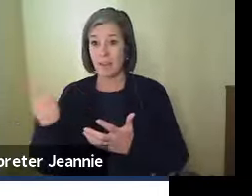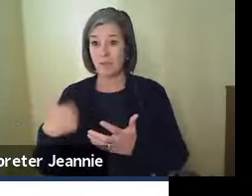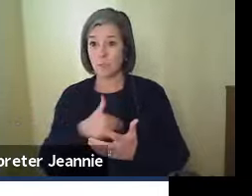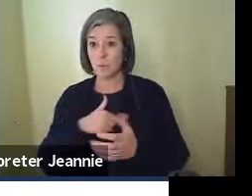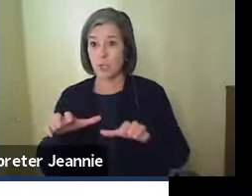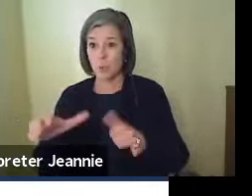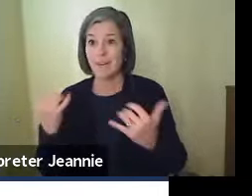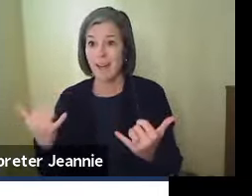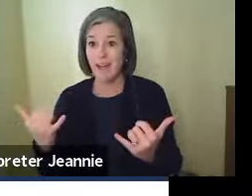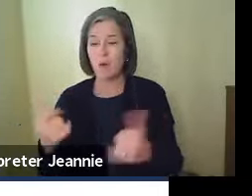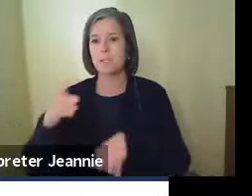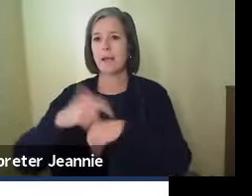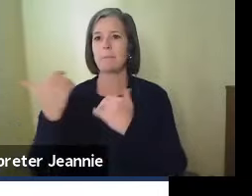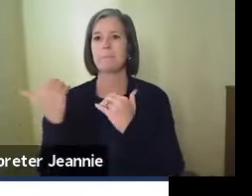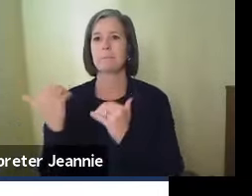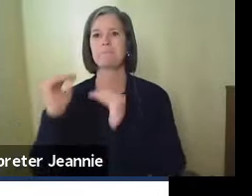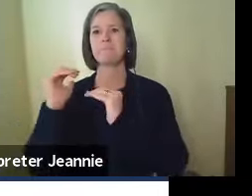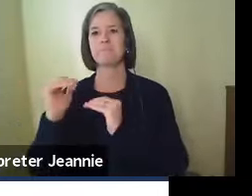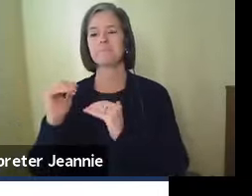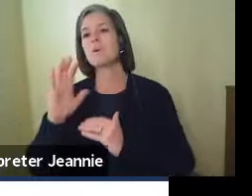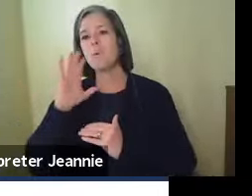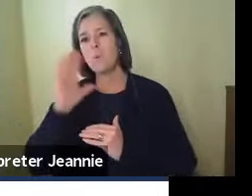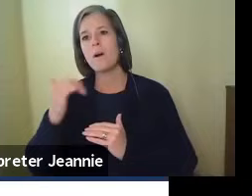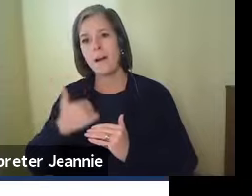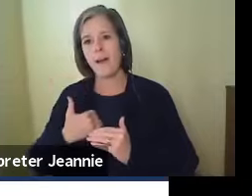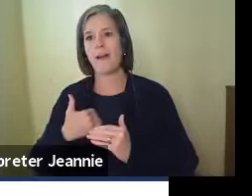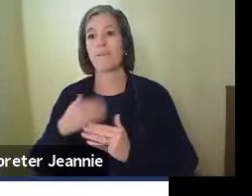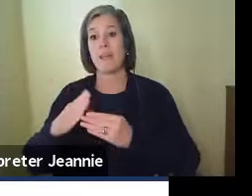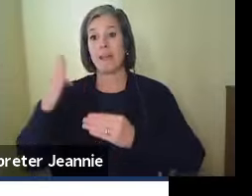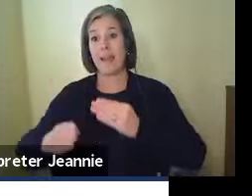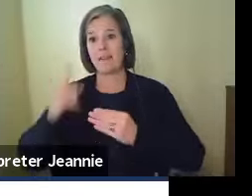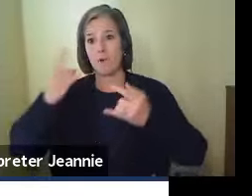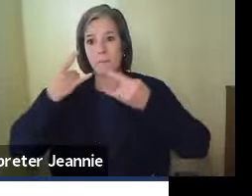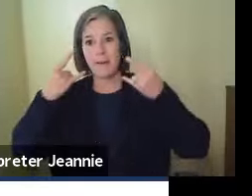There will be an end to mask wearing. It's not yet, but it's coming.